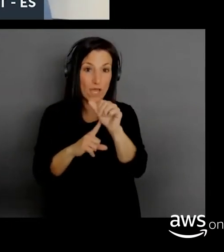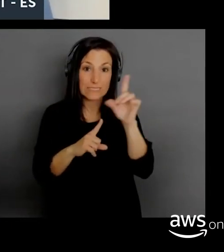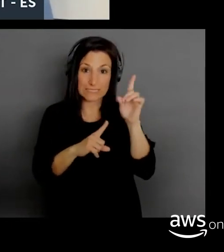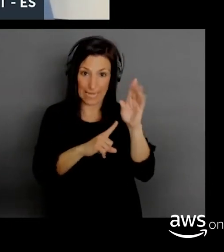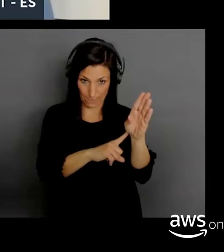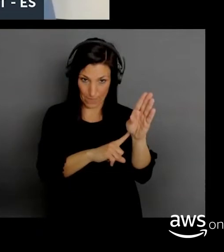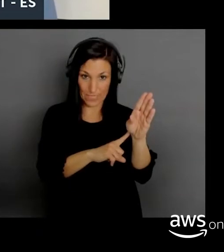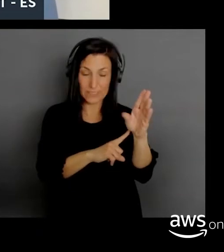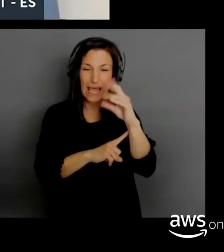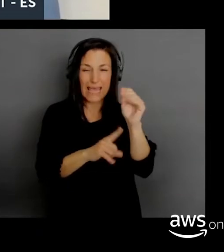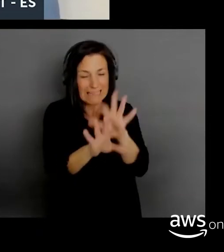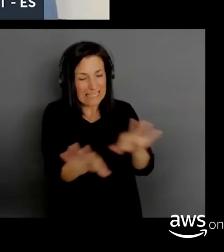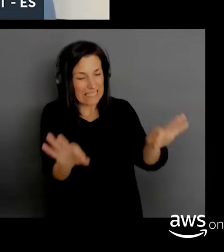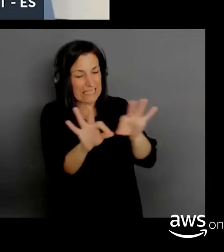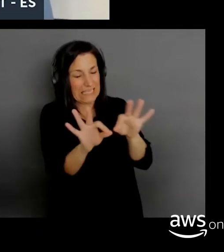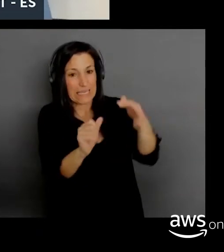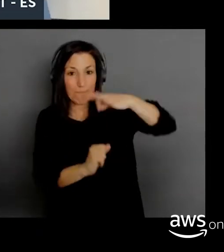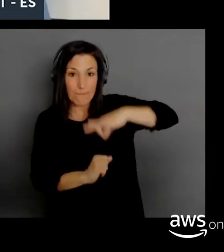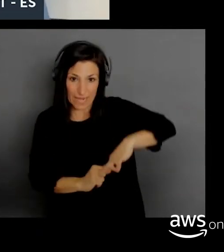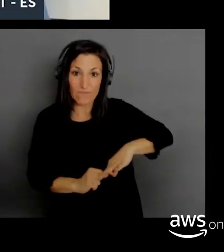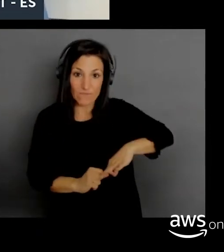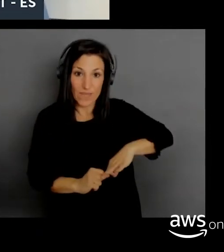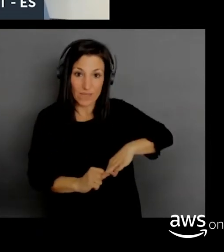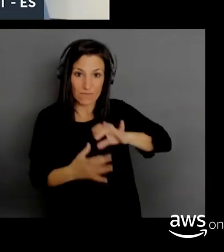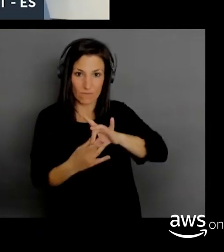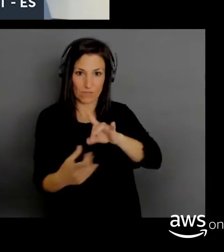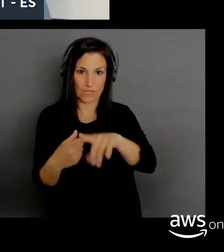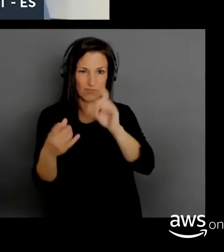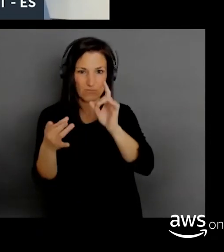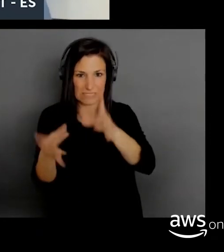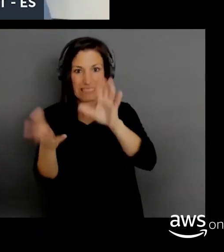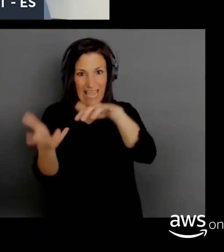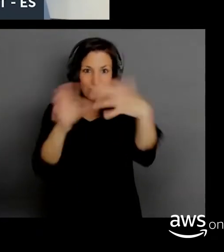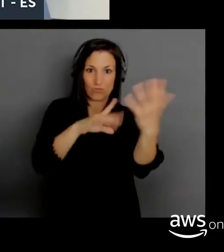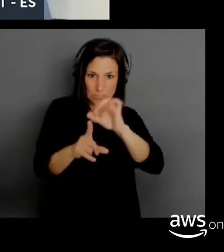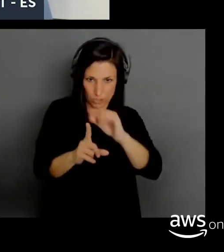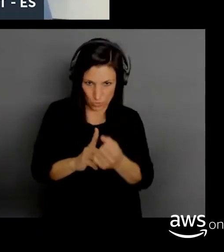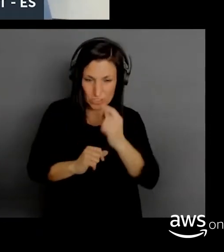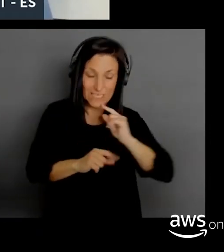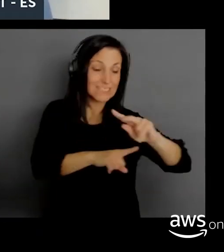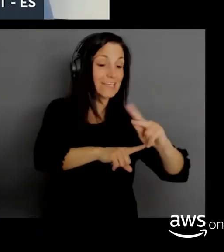if you are considering disaster recovery situations, is that the secondary region, you could have serverless